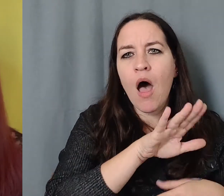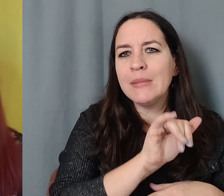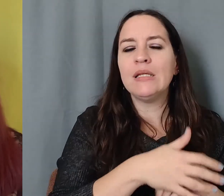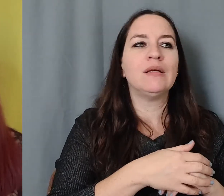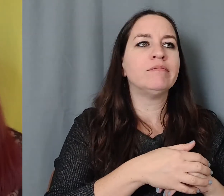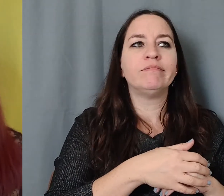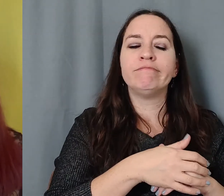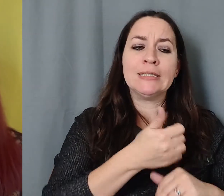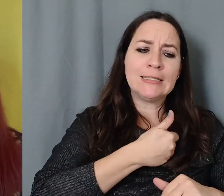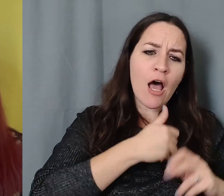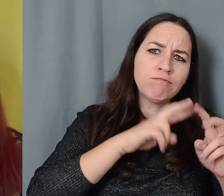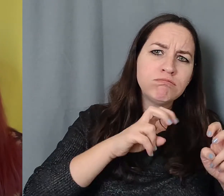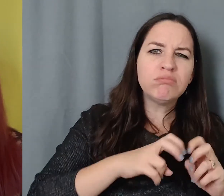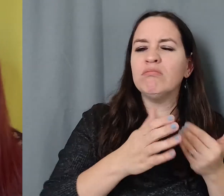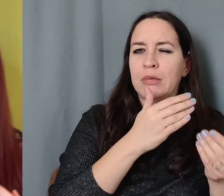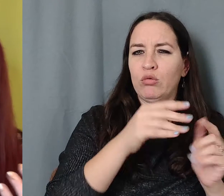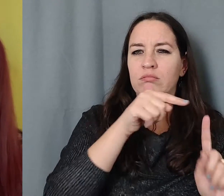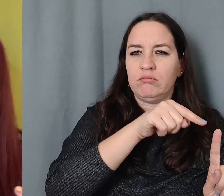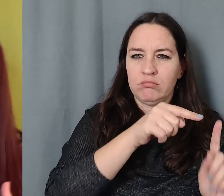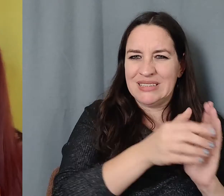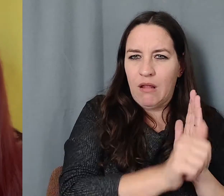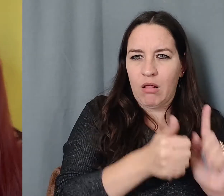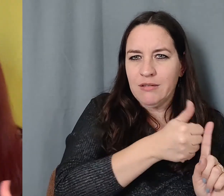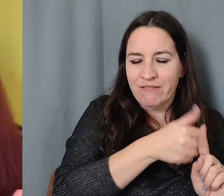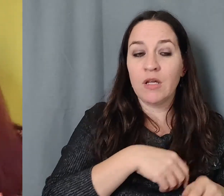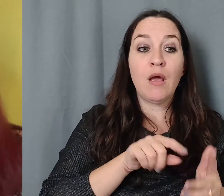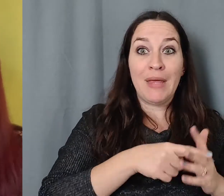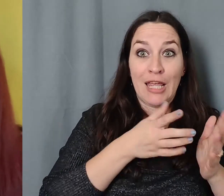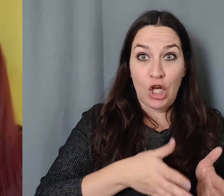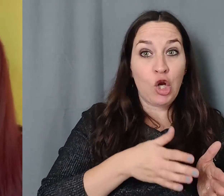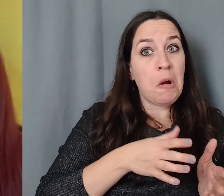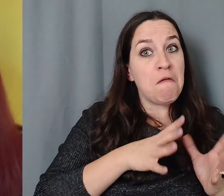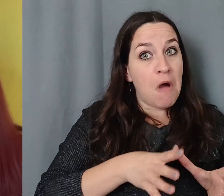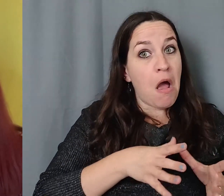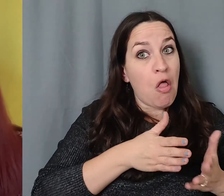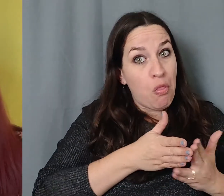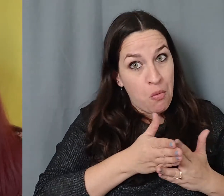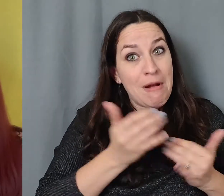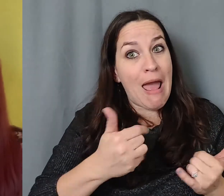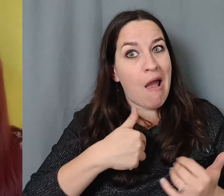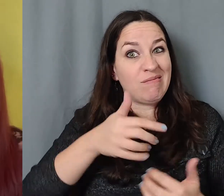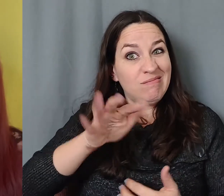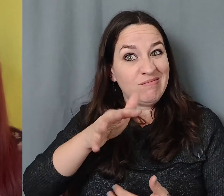you're working on, being in that moderate level can be very uncomfortable, just like with any of the other levels that can be very